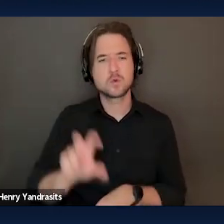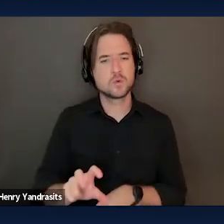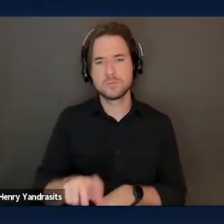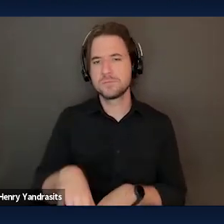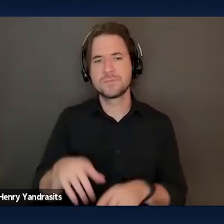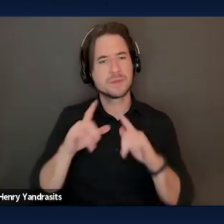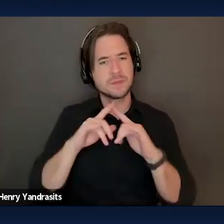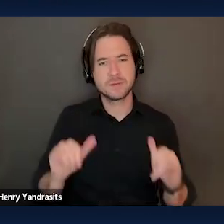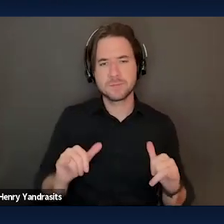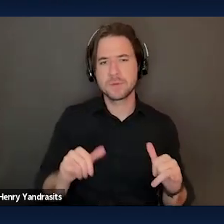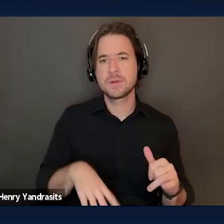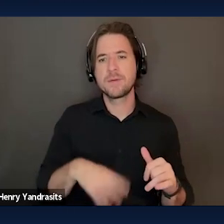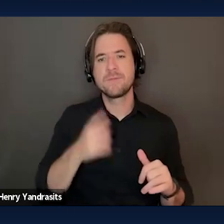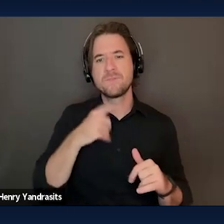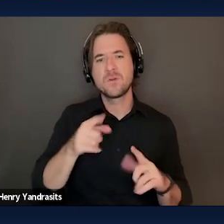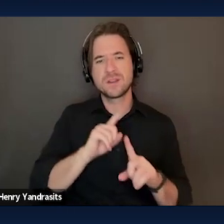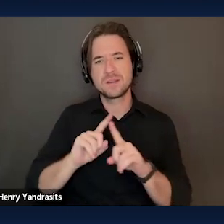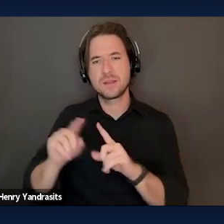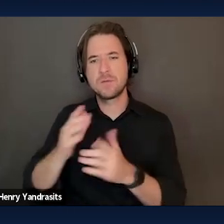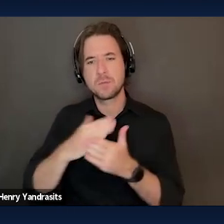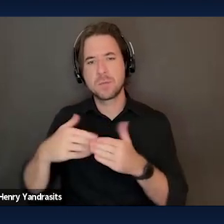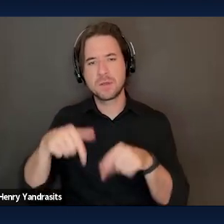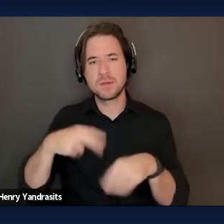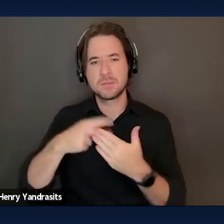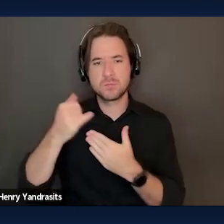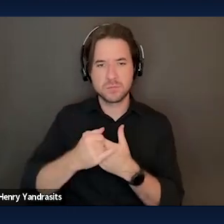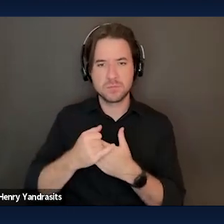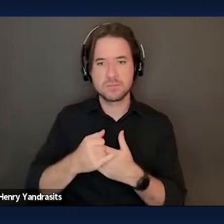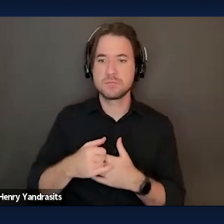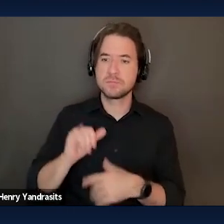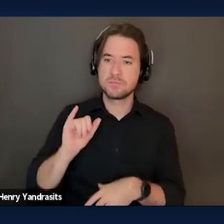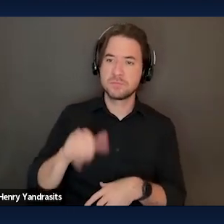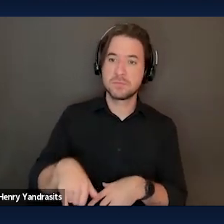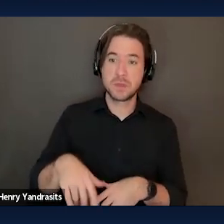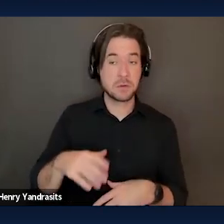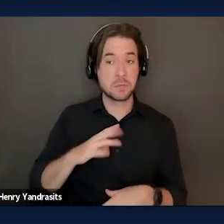on different portions of the project. And that was… that proved very productive.